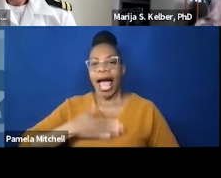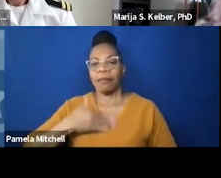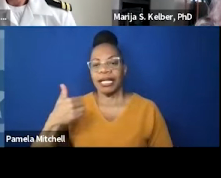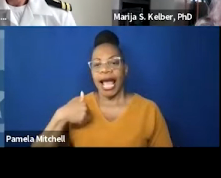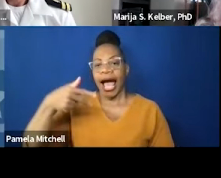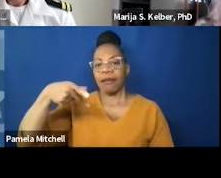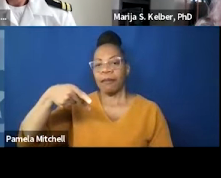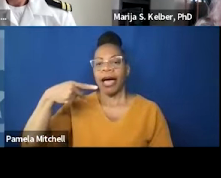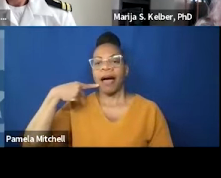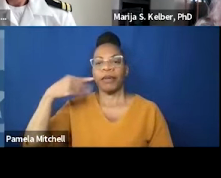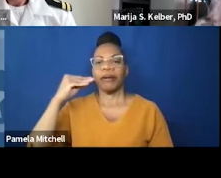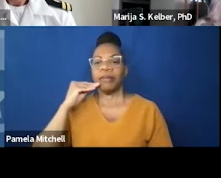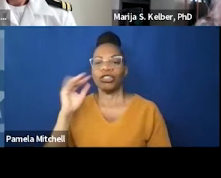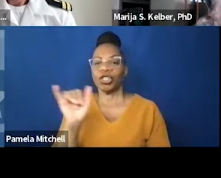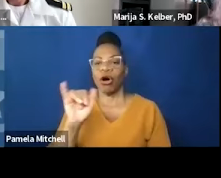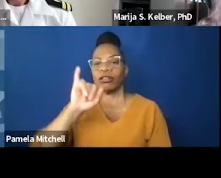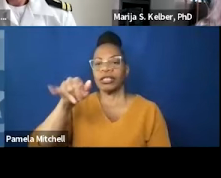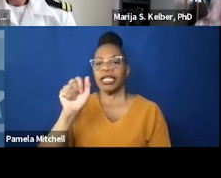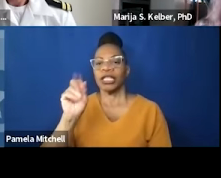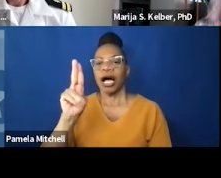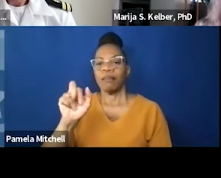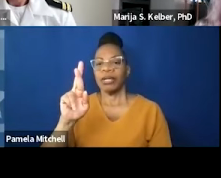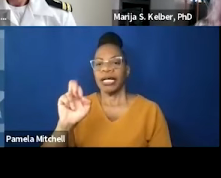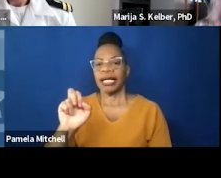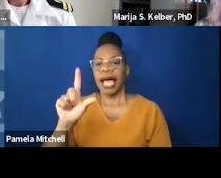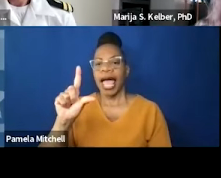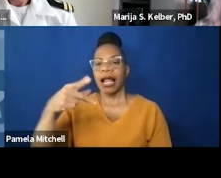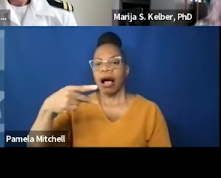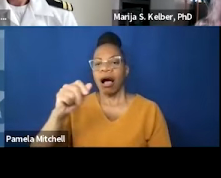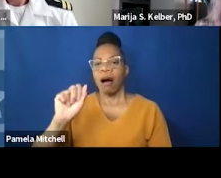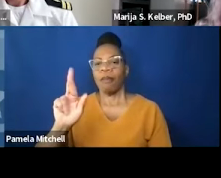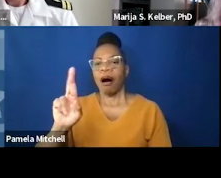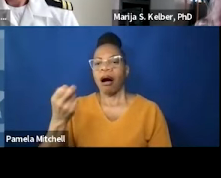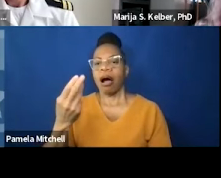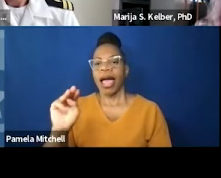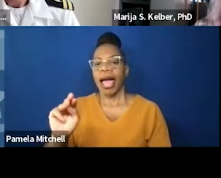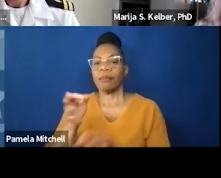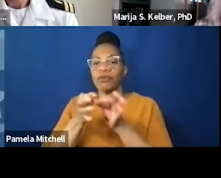Pamela Mitchell and Jabriel Parham as our interpreters for today.